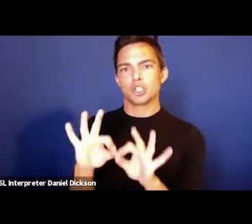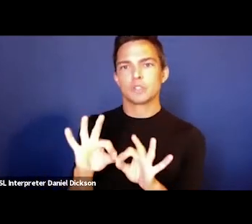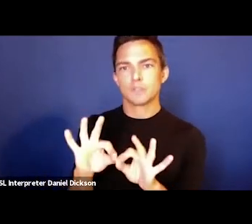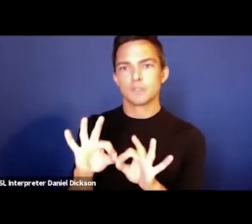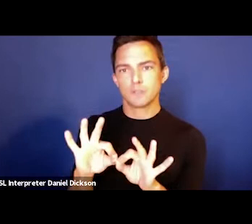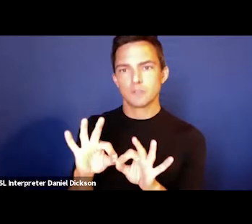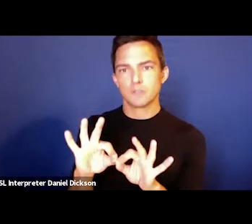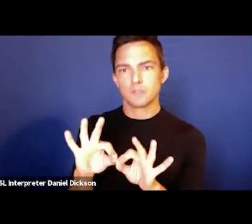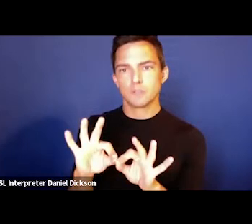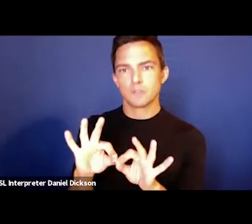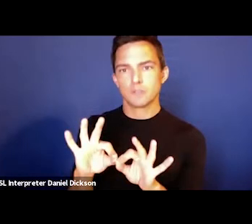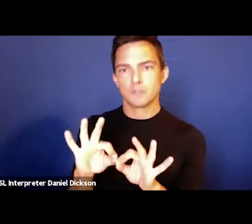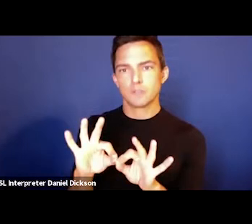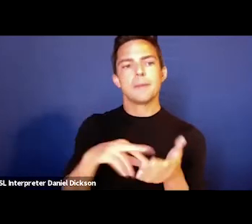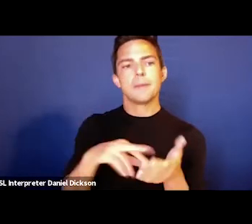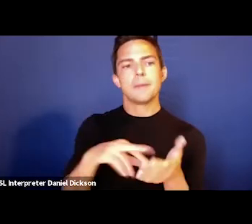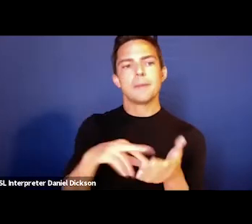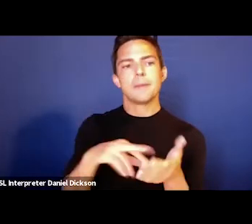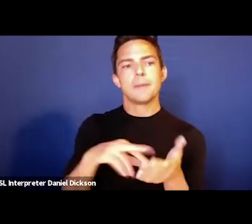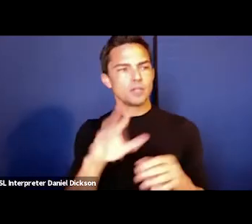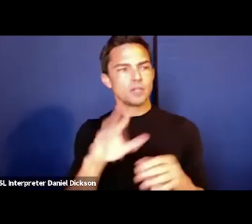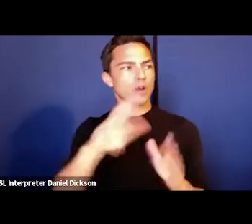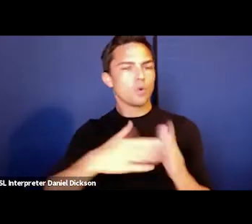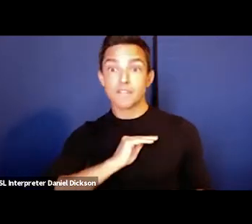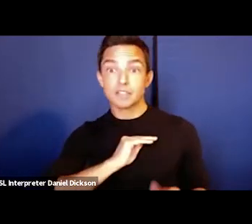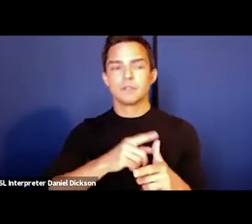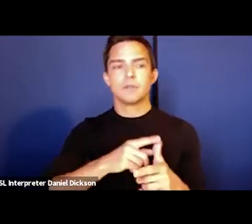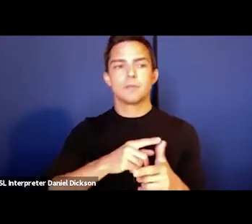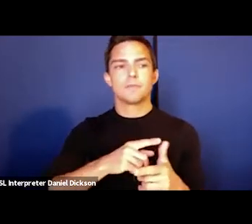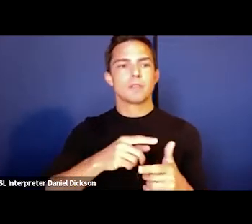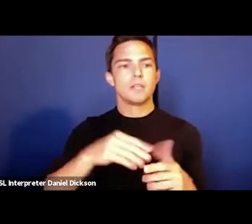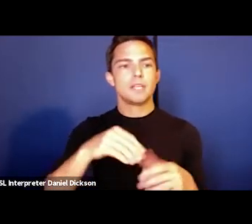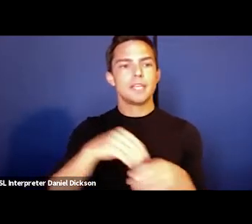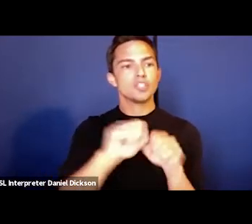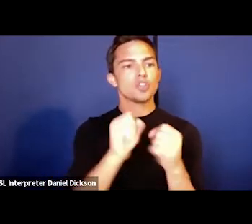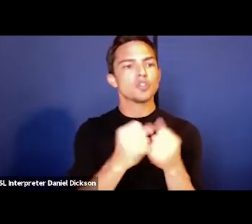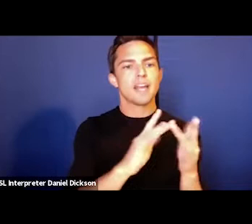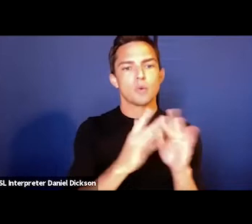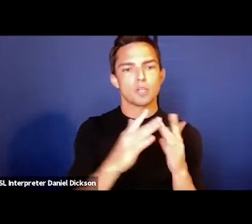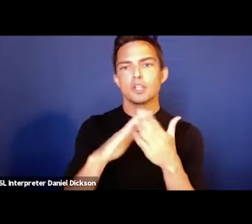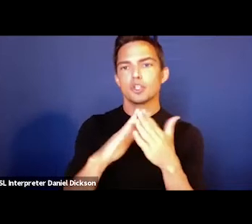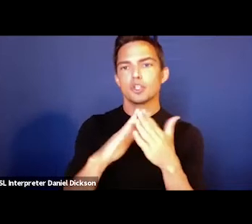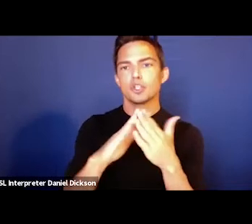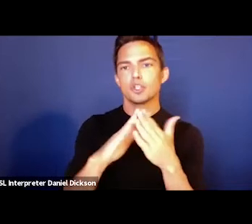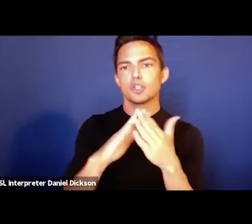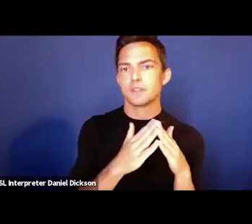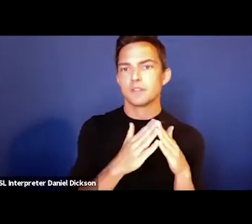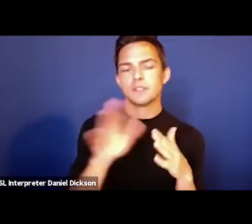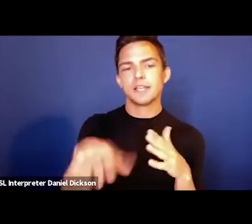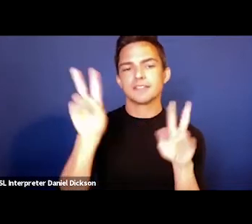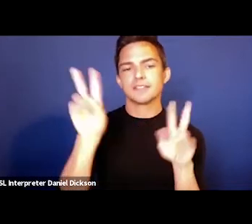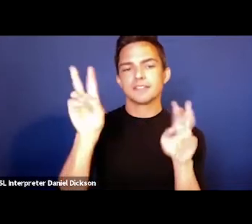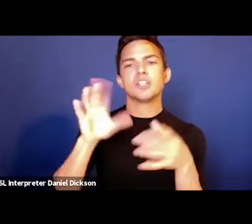fill within our social networks and community. So that's social connection. So what happens